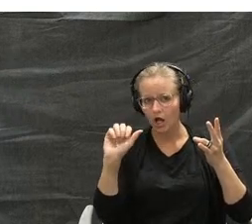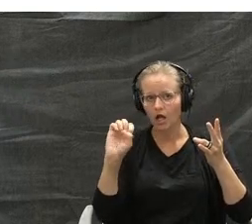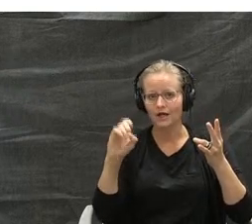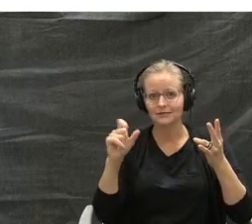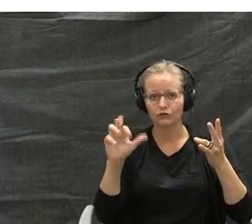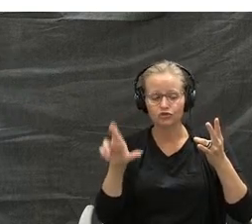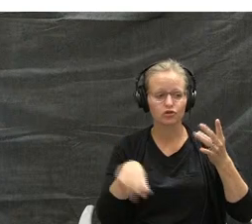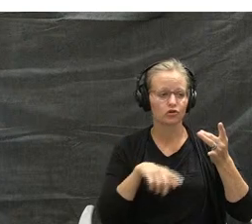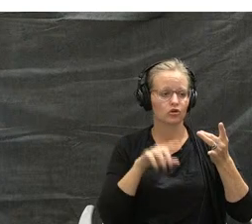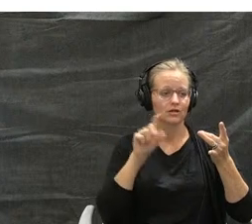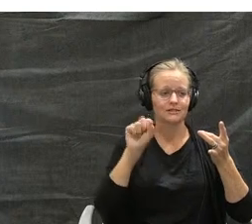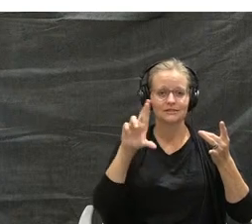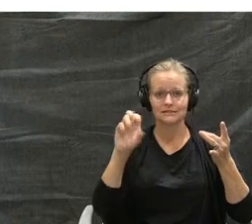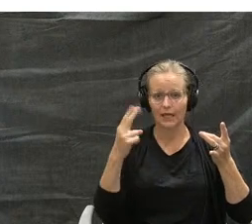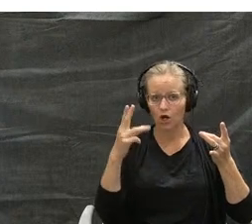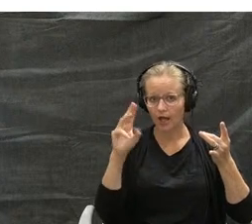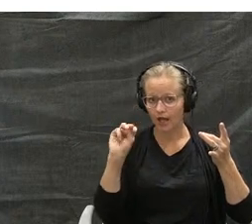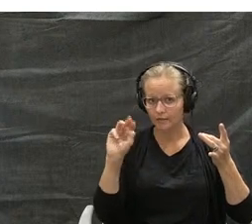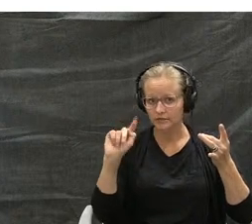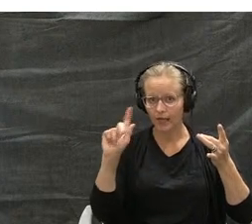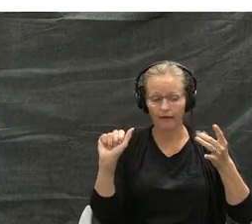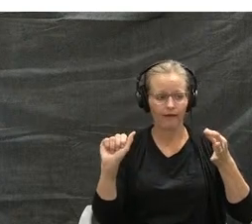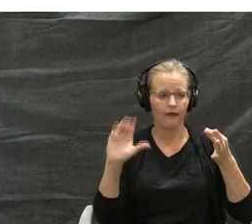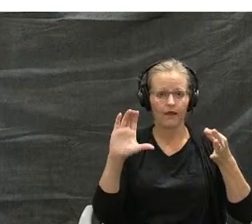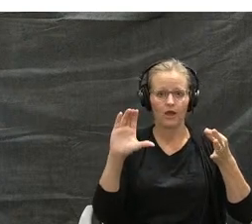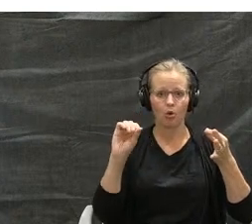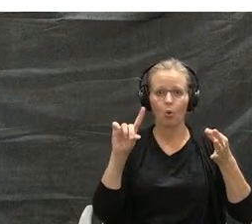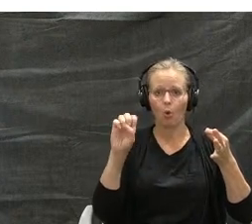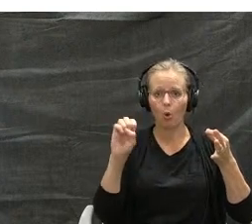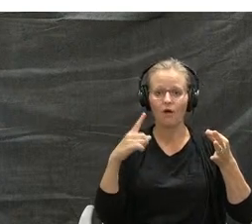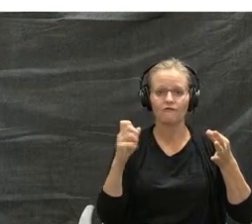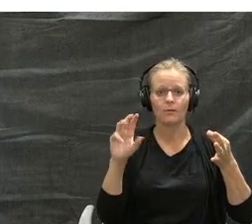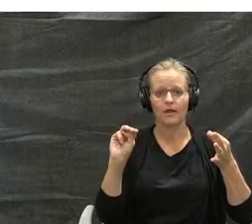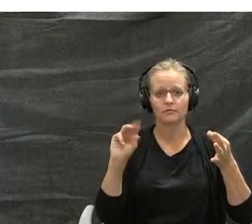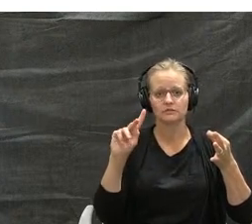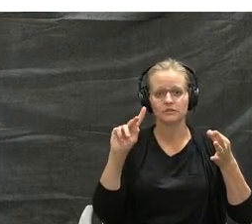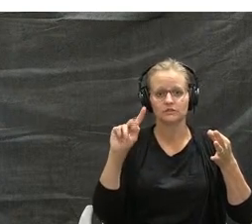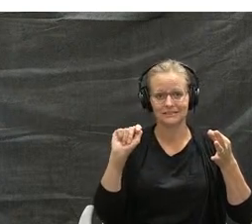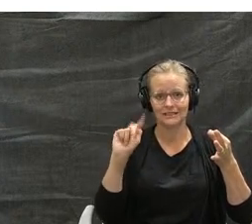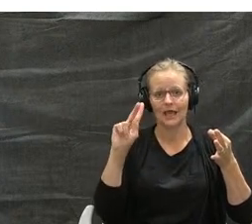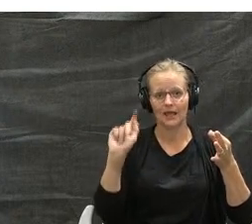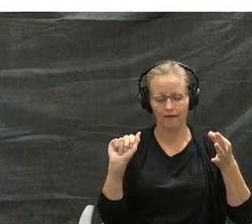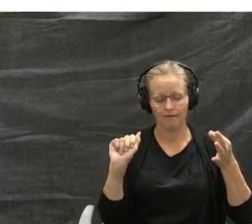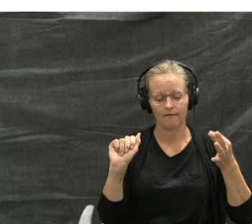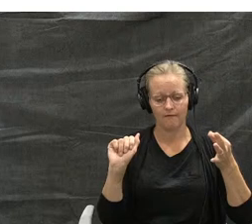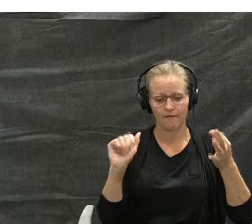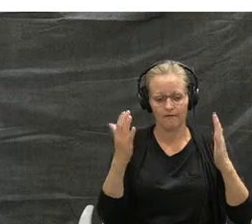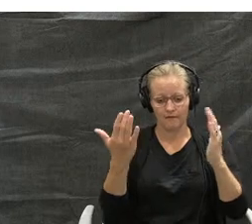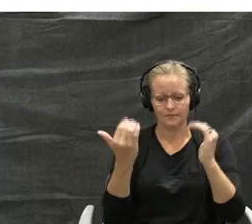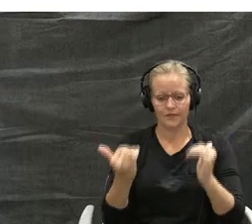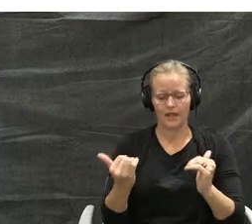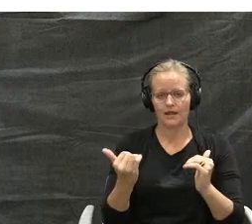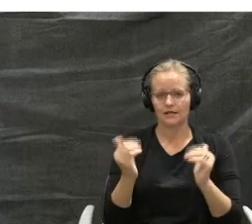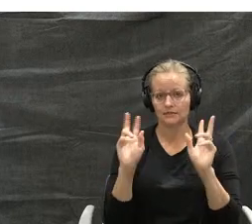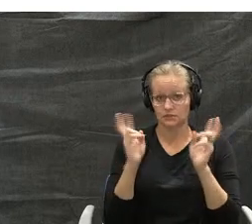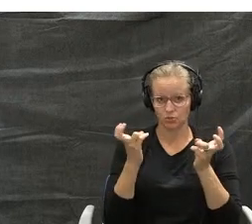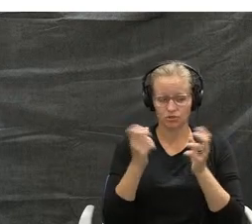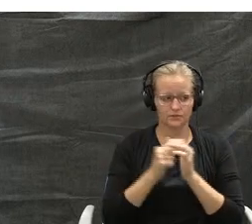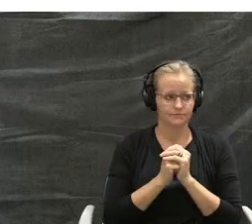Ancol Waller of Minne, Tonka. The next subject is hybrid support or suggestions.